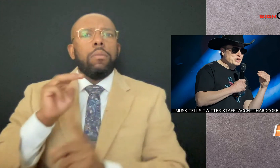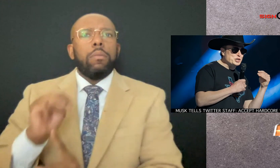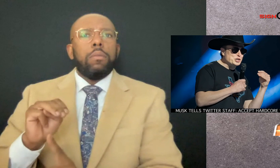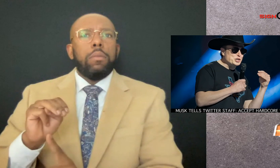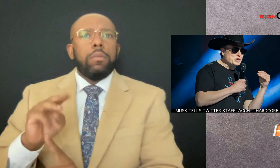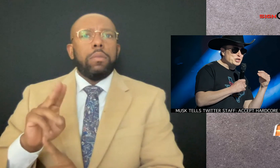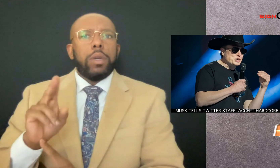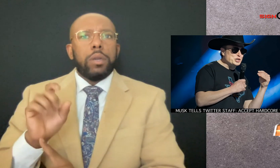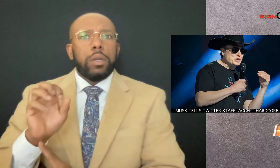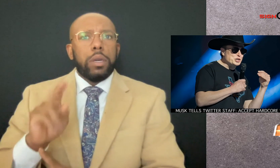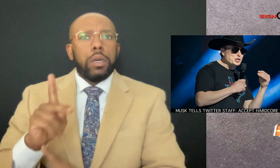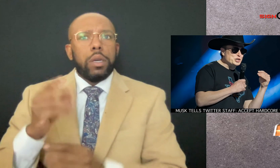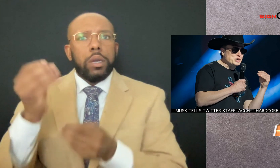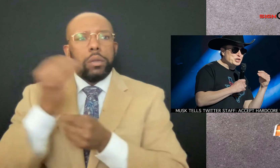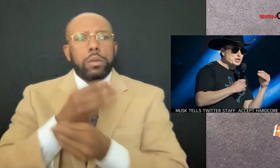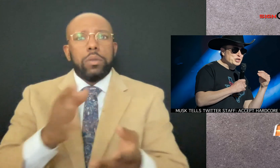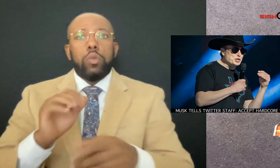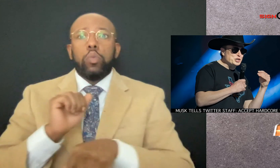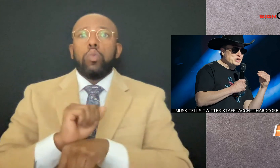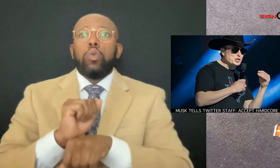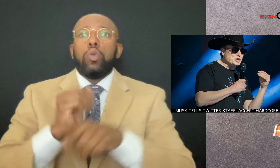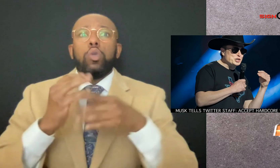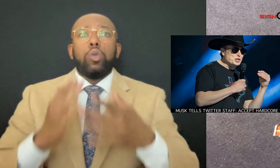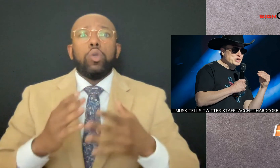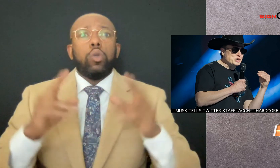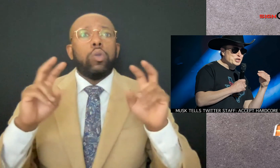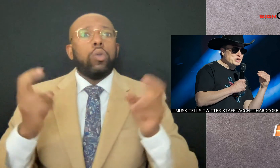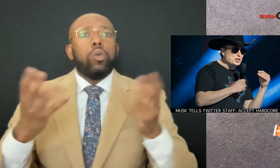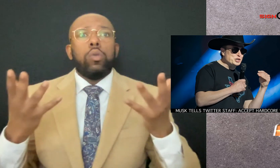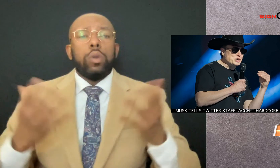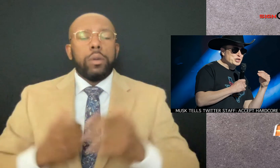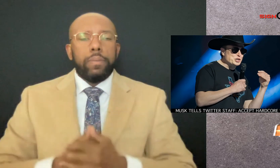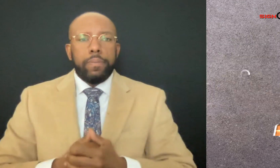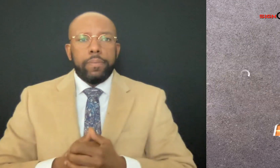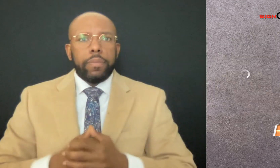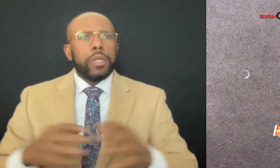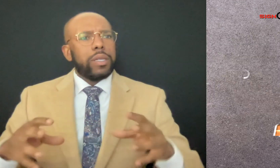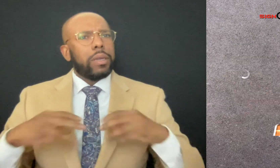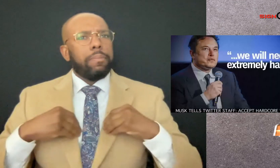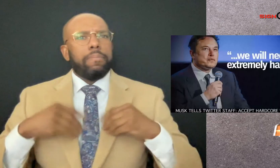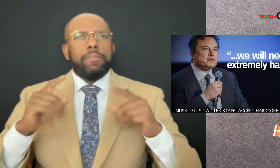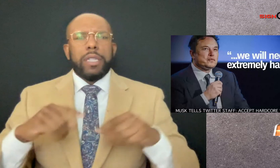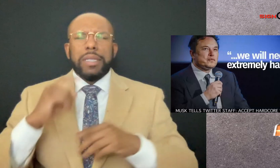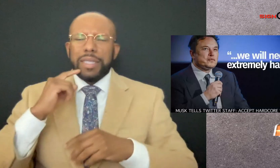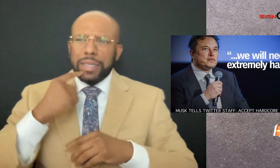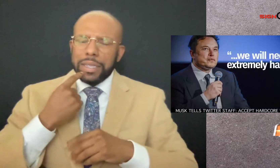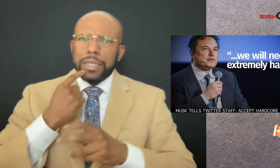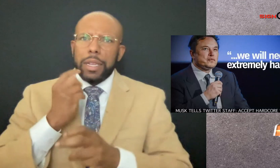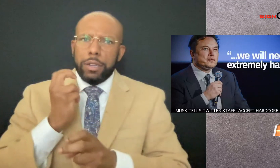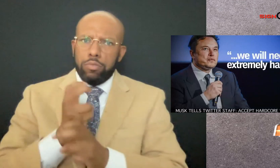CNN obtained an internal Memo from Musk telling workers to quote accept the